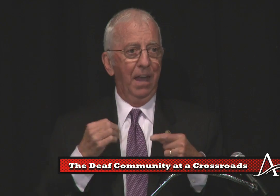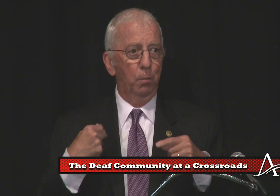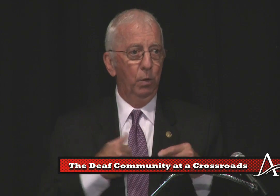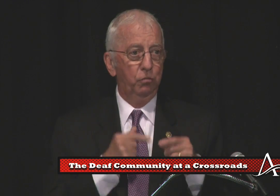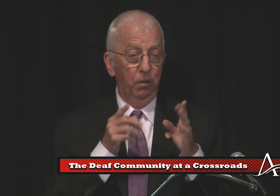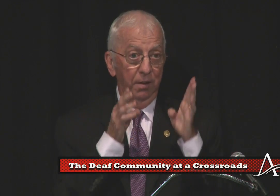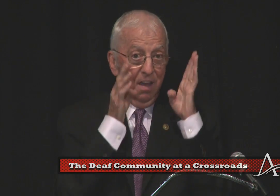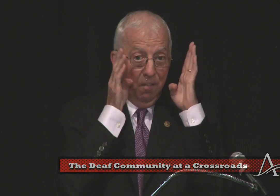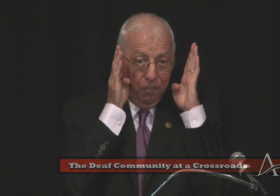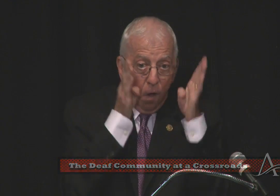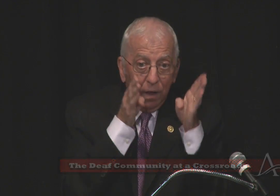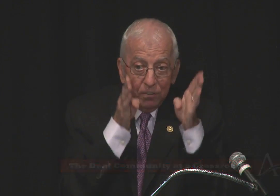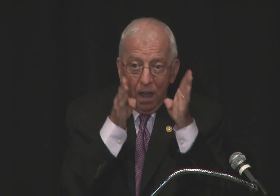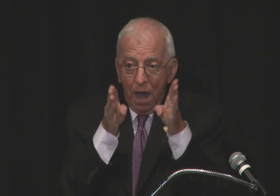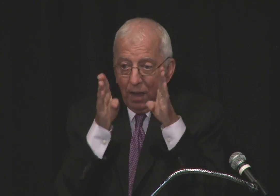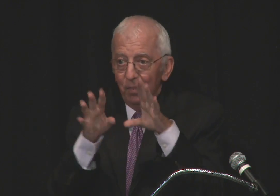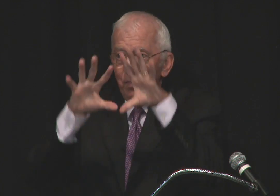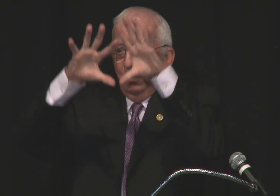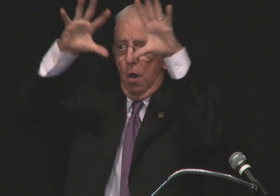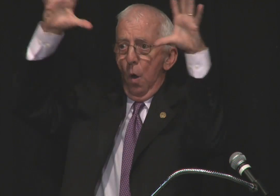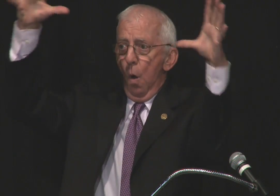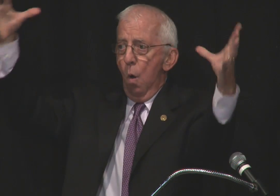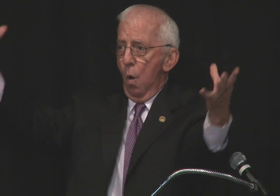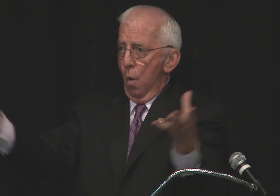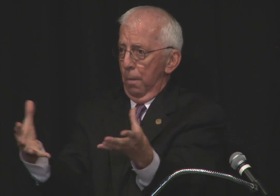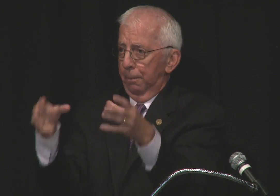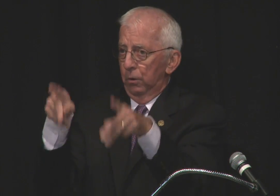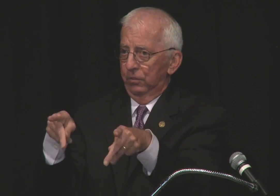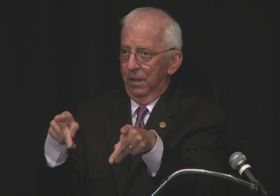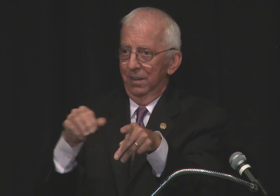and we should focus on the whole person